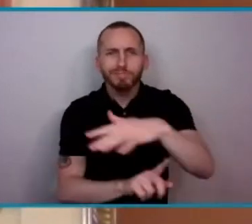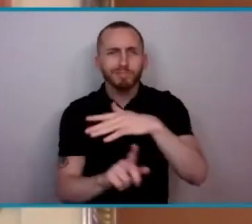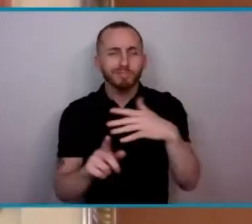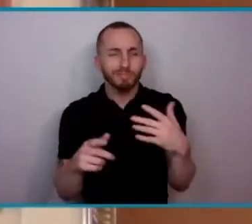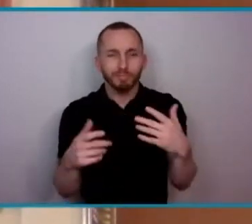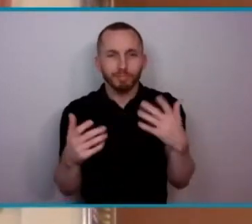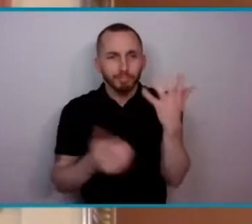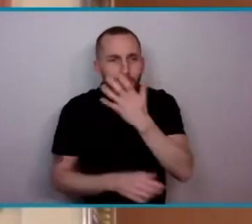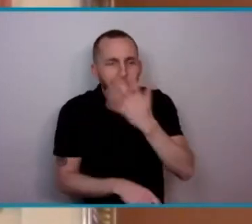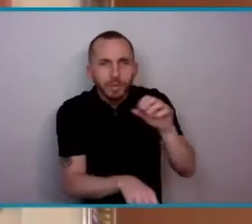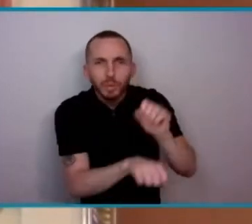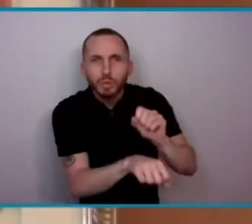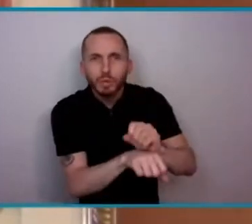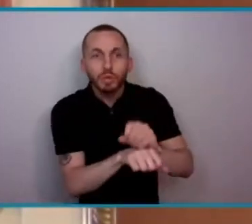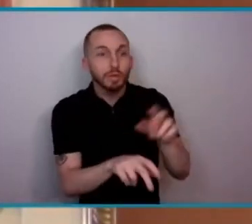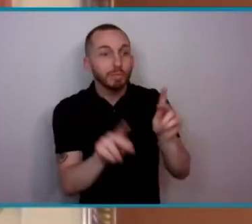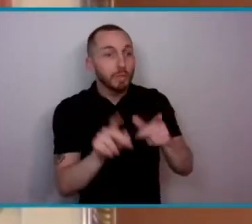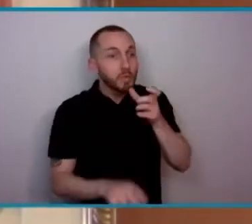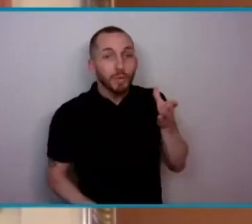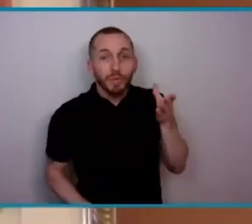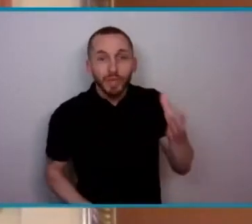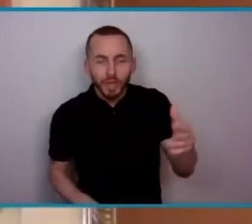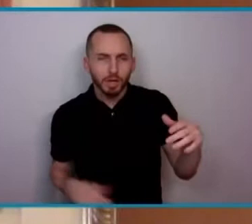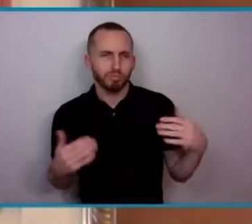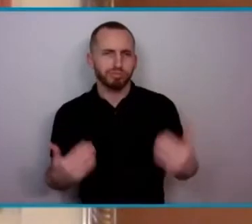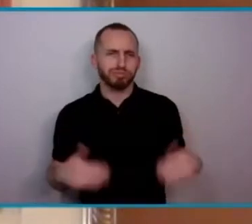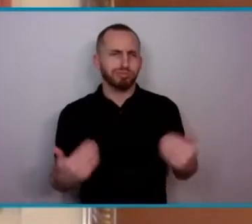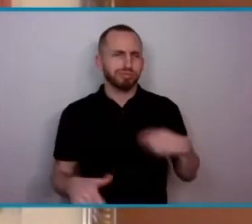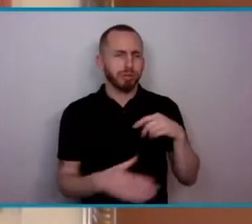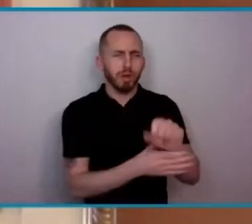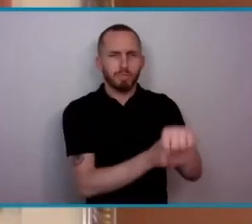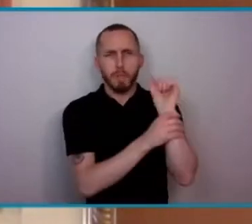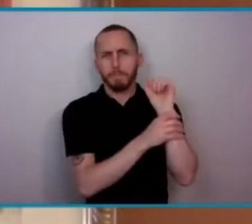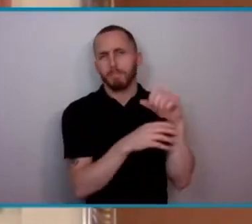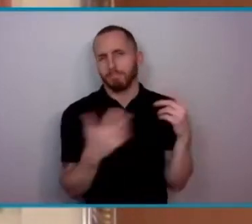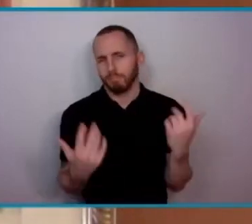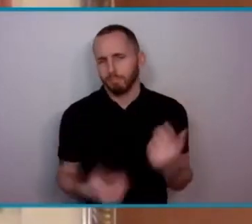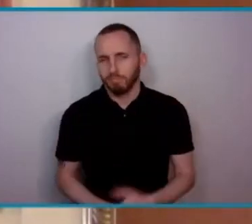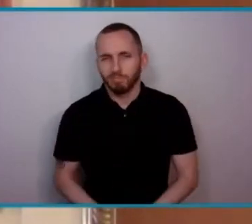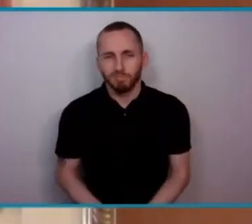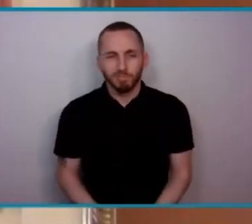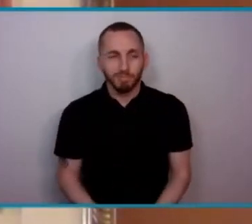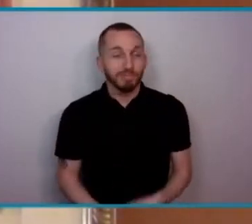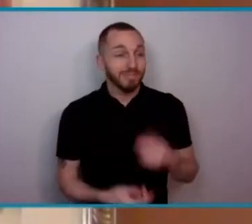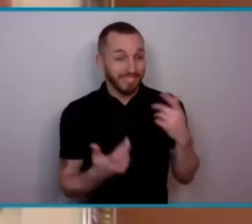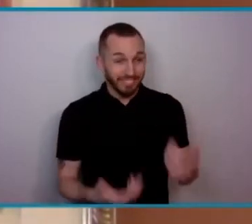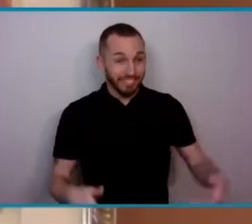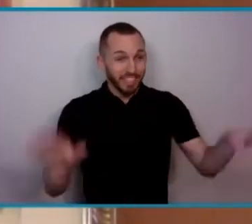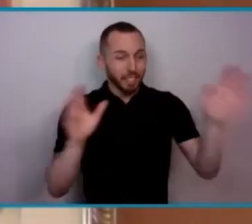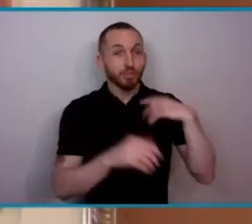people who were there and I left with this kind of good feeling that we really should do something together.